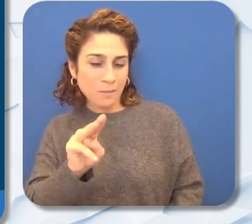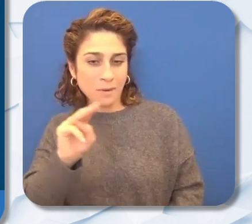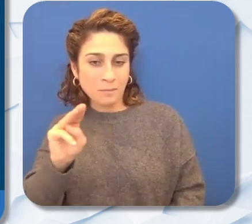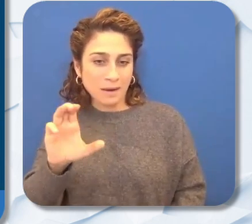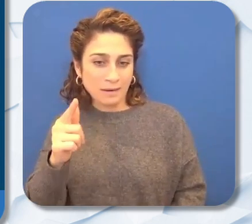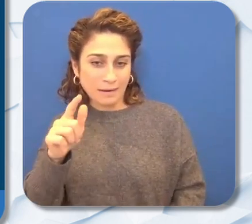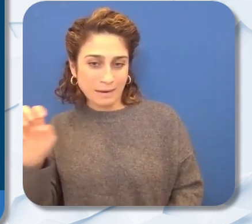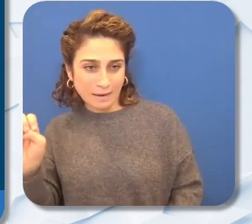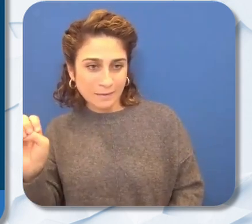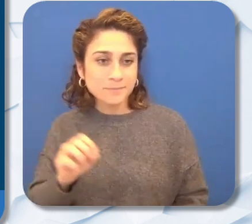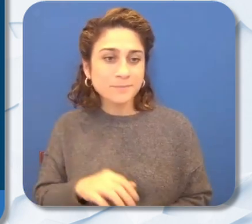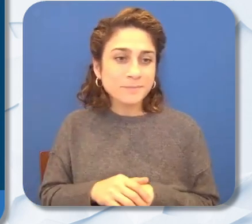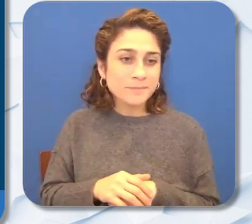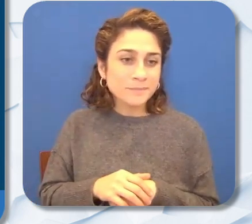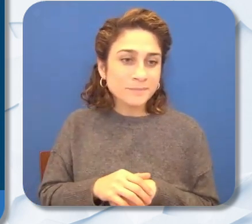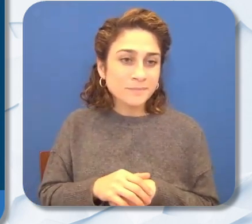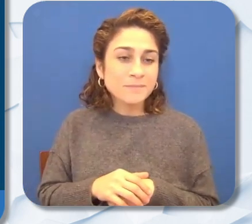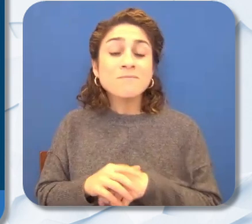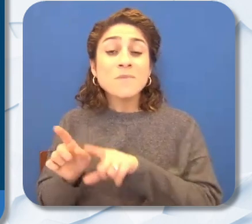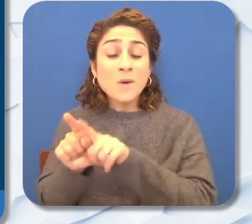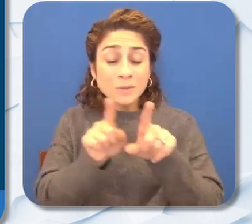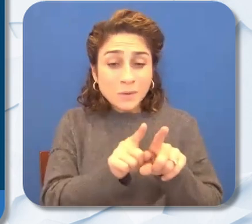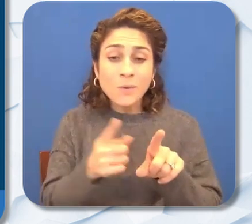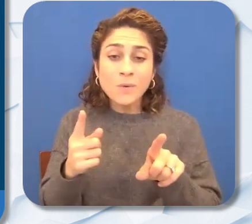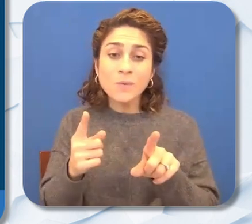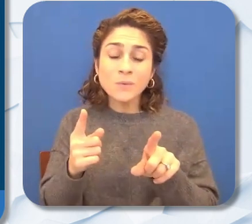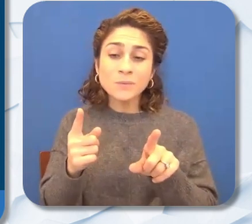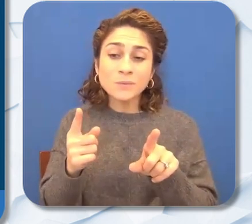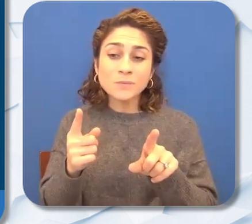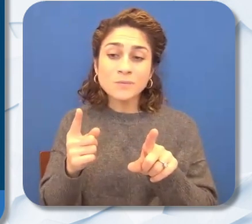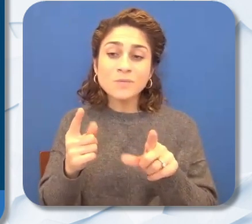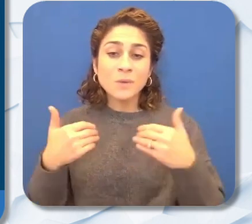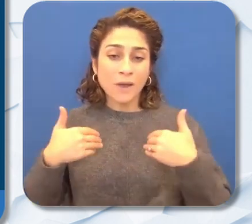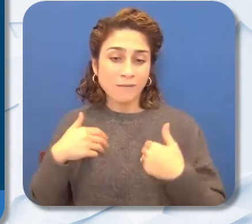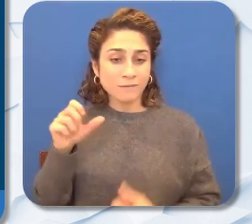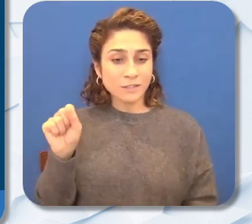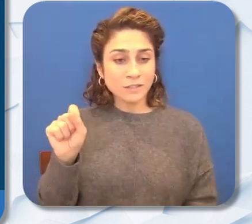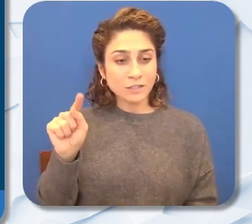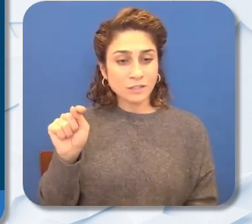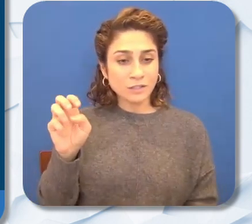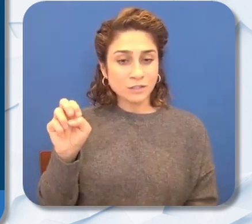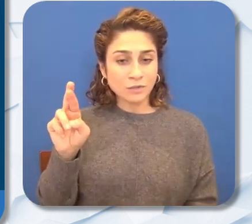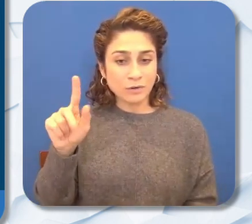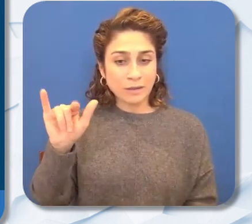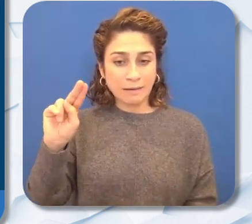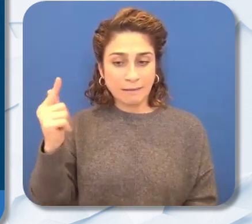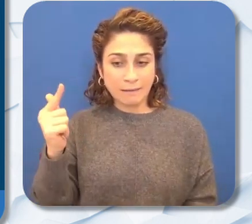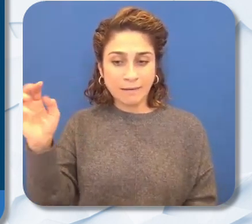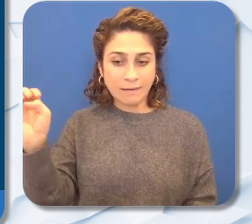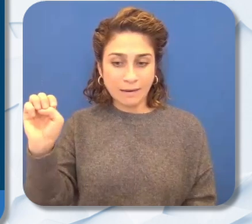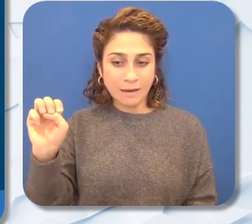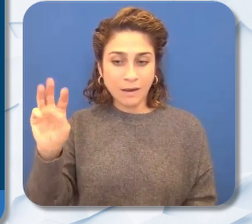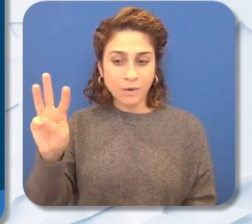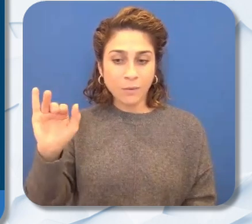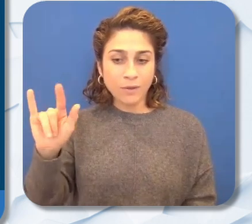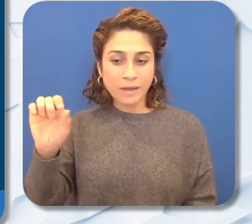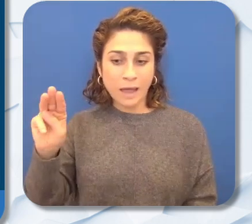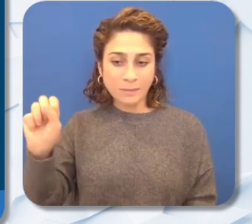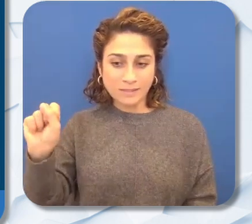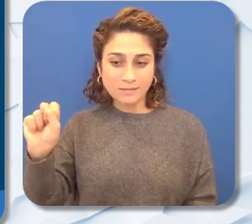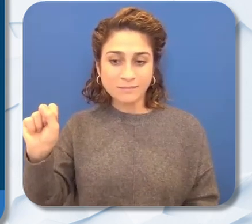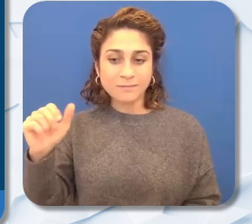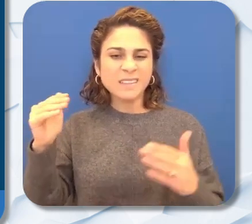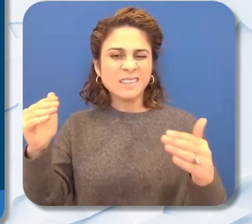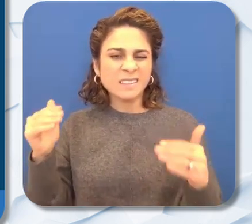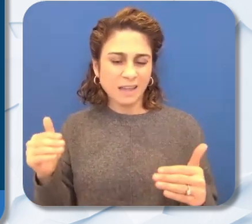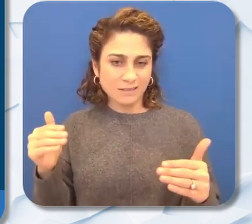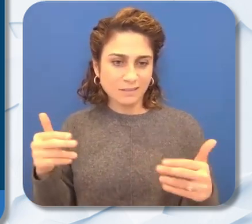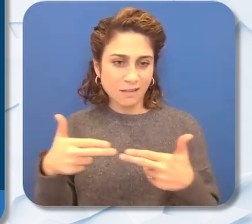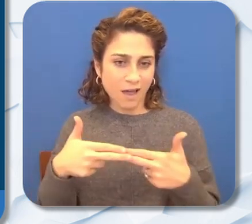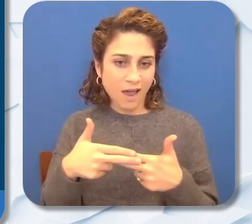In addition we are also joined by Sterling E. Williams. So next slide who's the Education